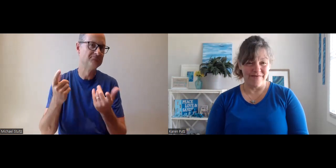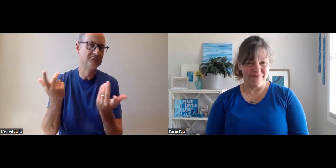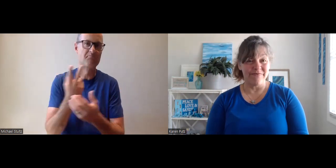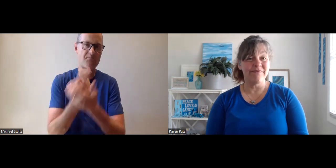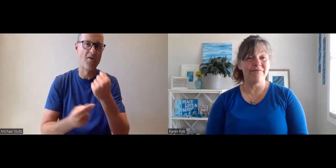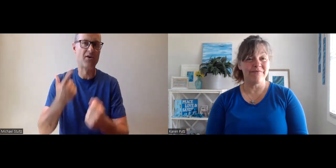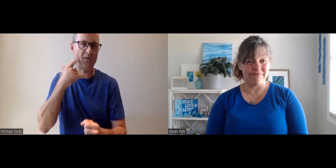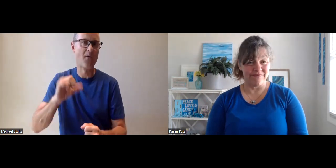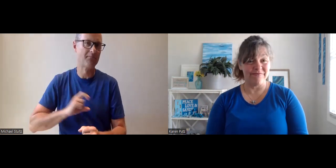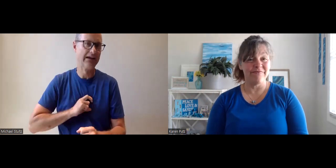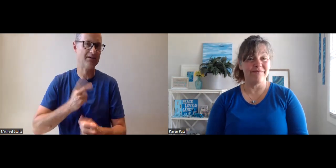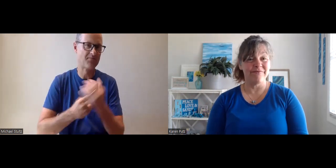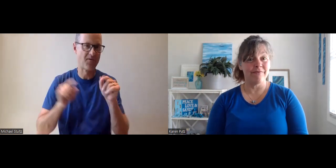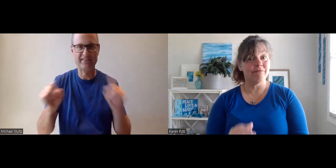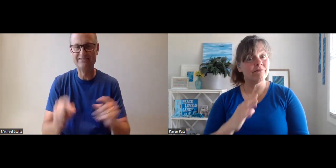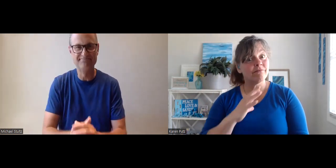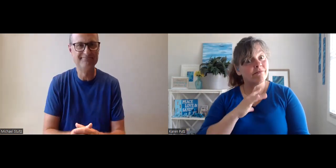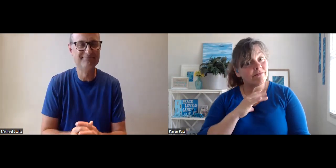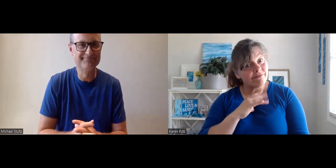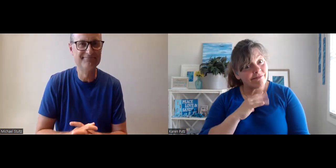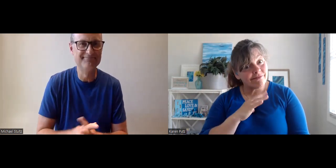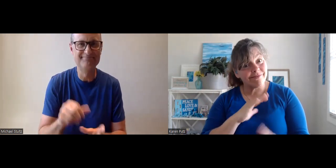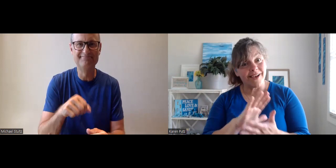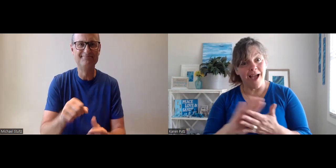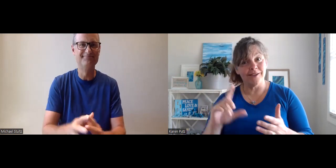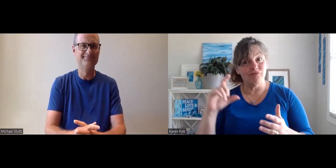both times I got the gold medal of basketball with the Deaf Olympic team.